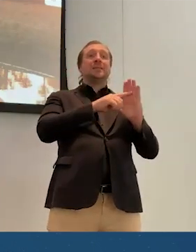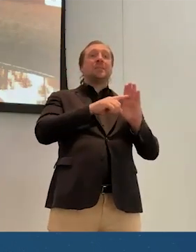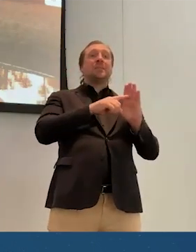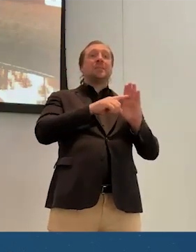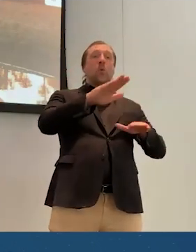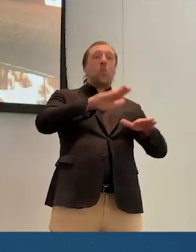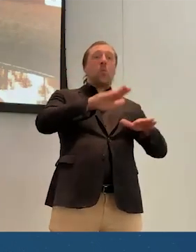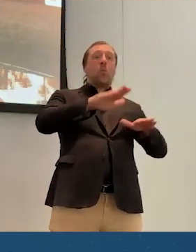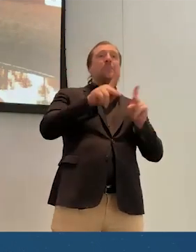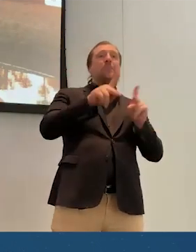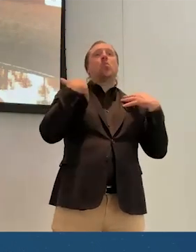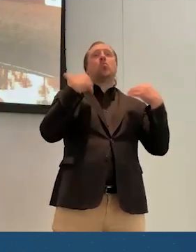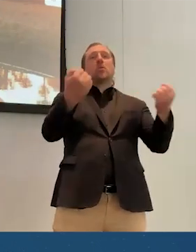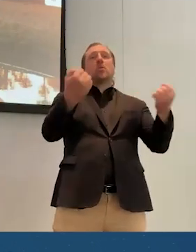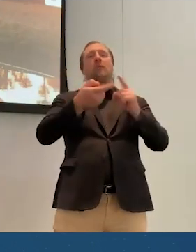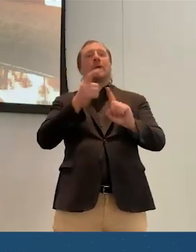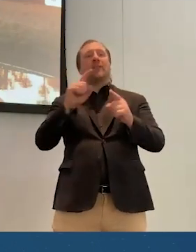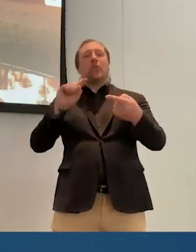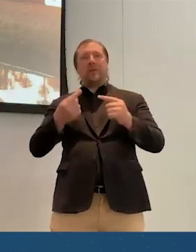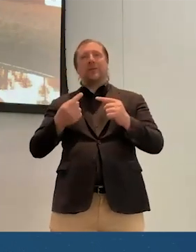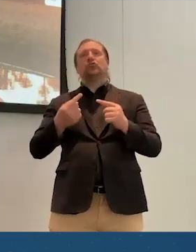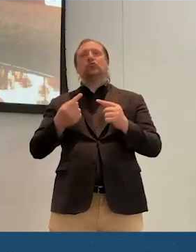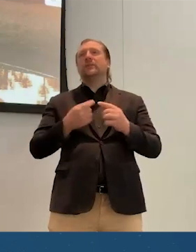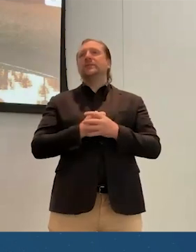or that are dealing with medical conditions,